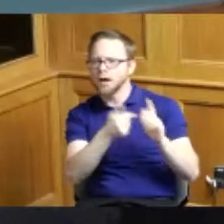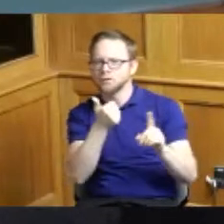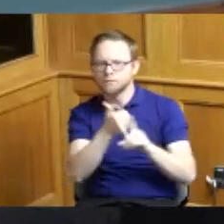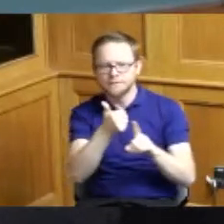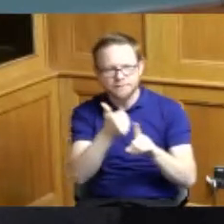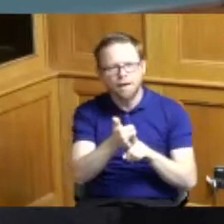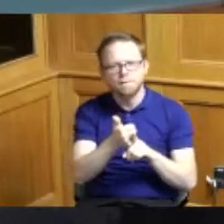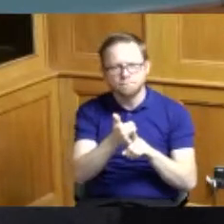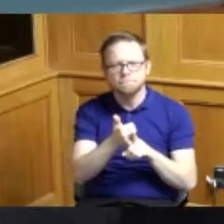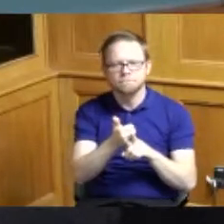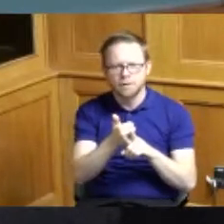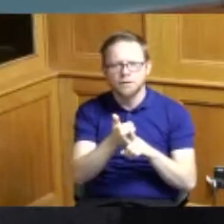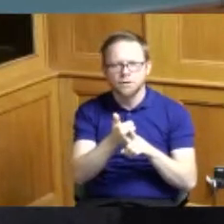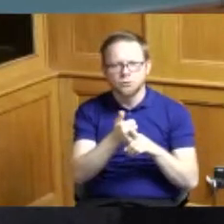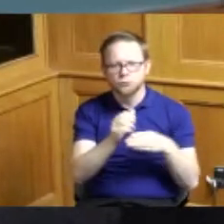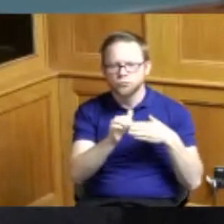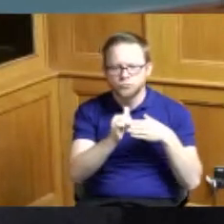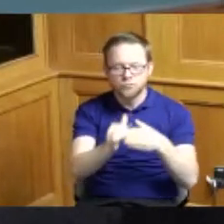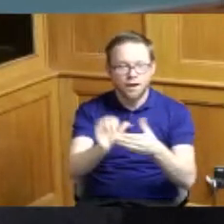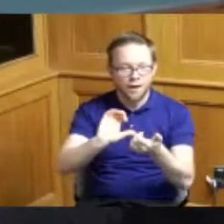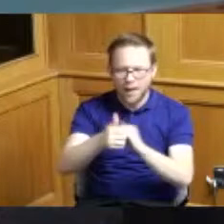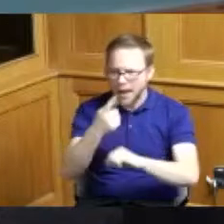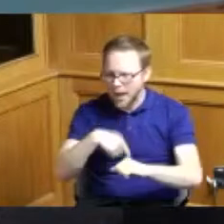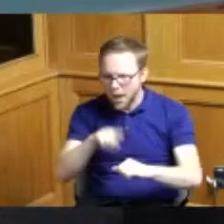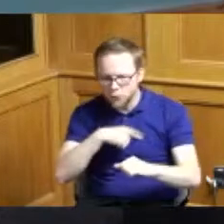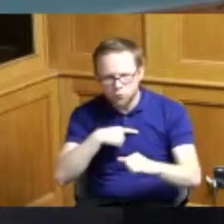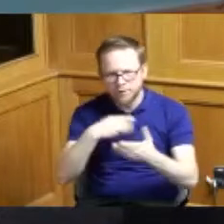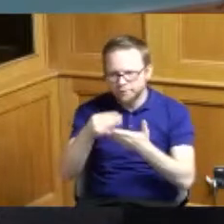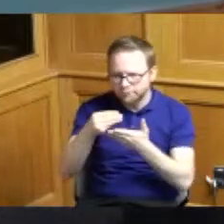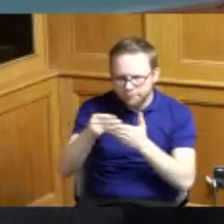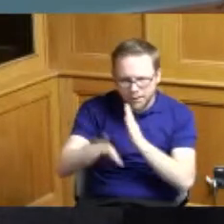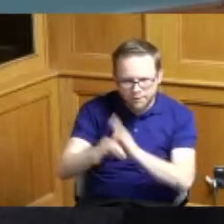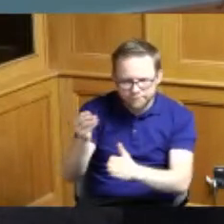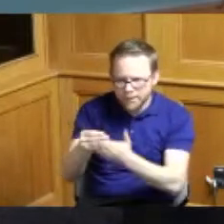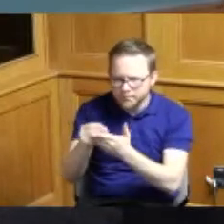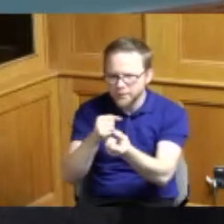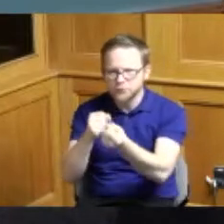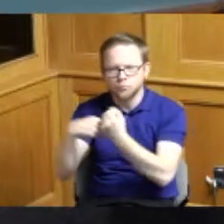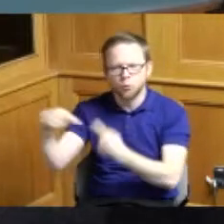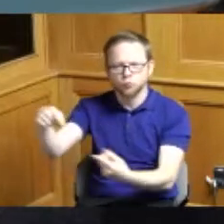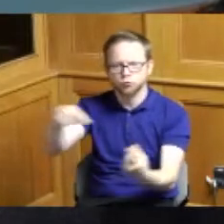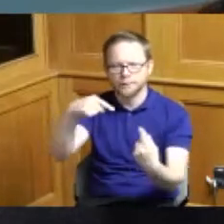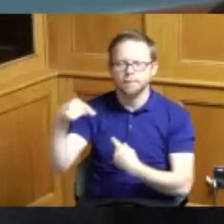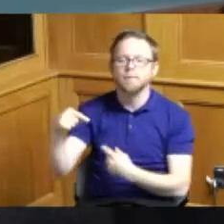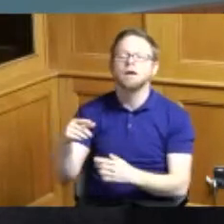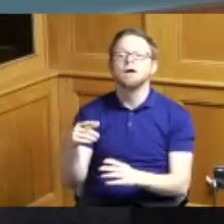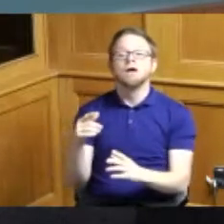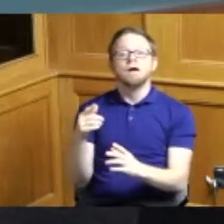at all the tax codes and writing the funding model for tourism so when I look at this people